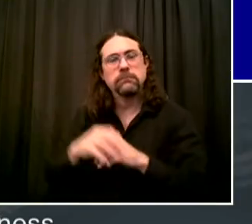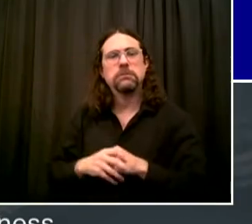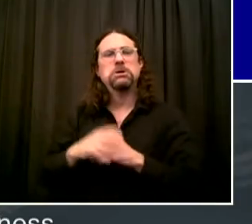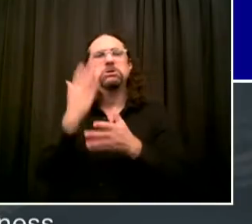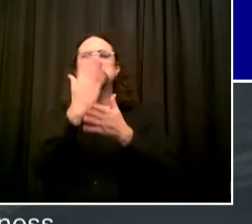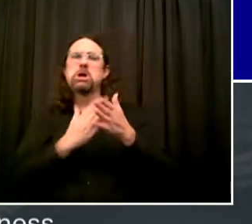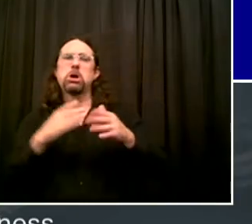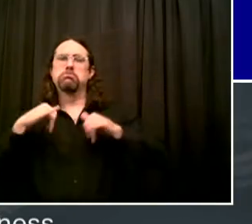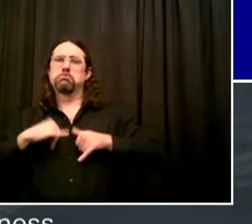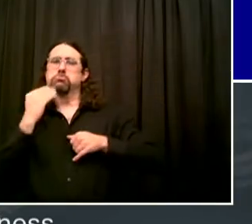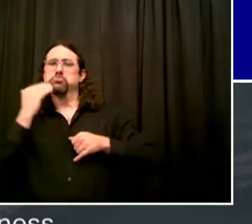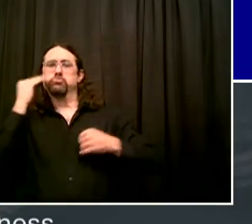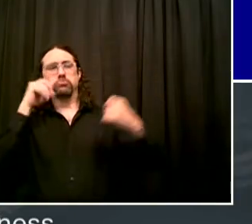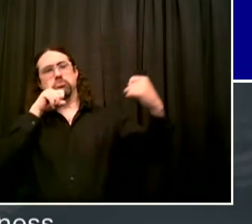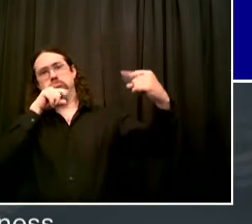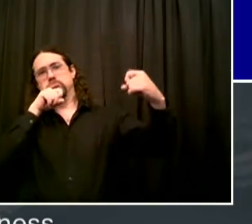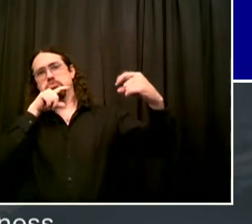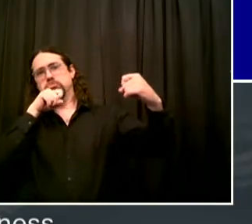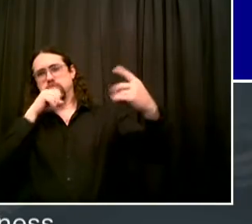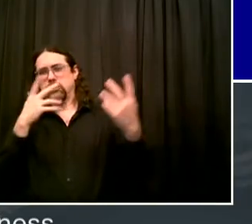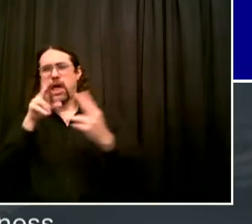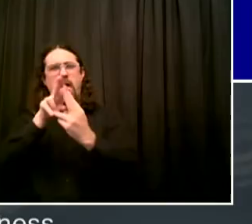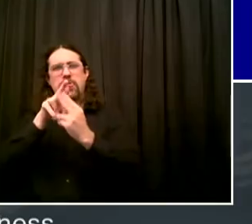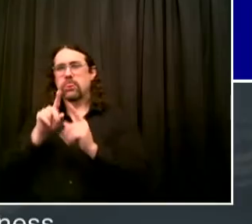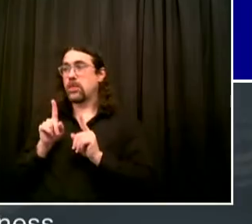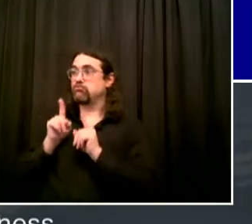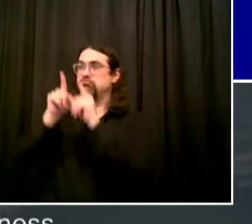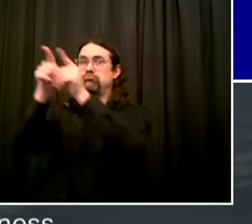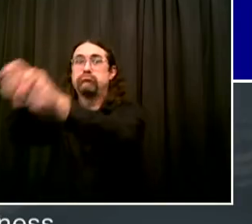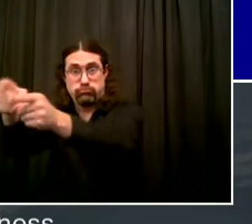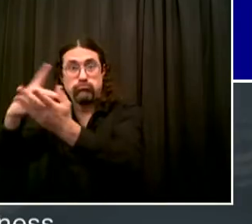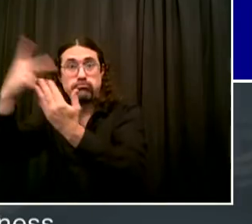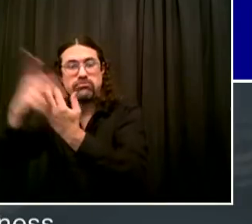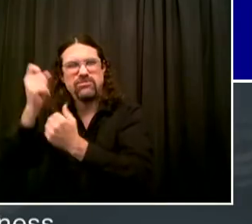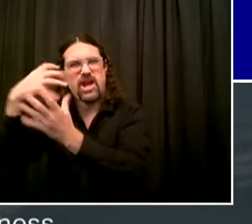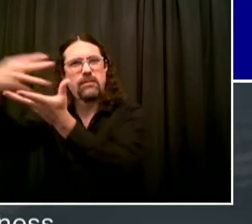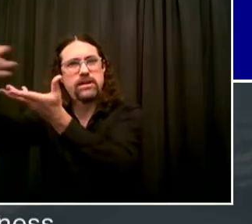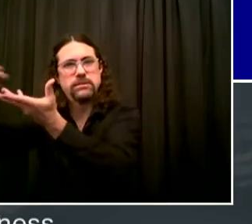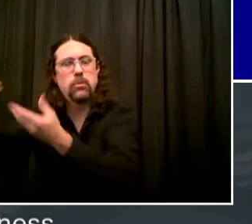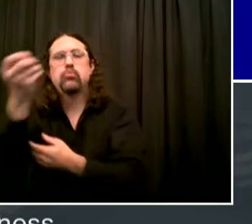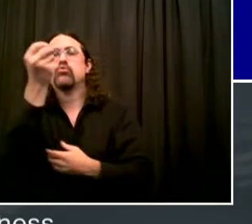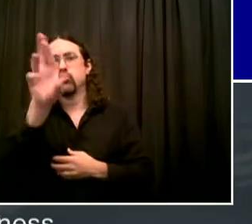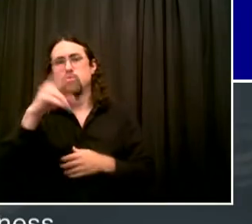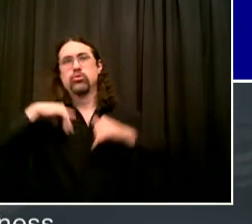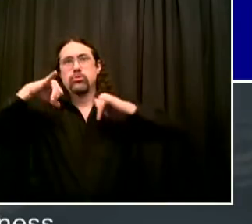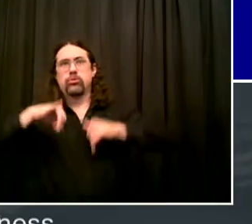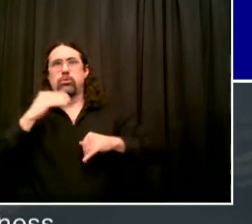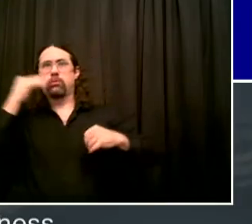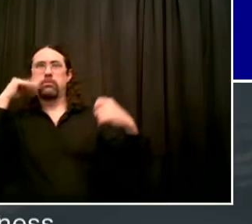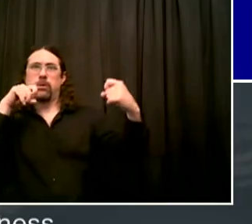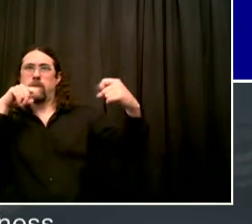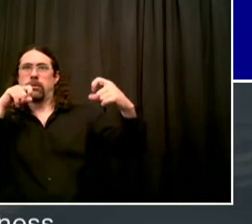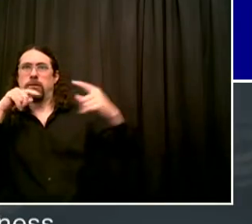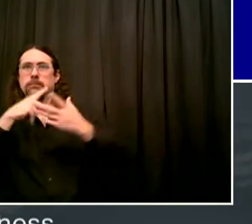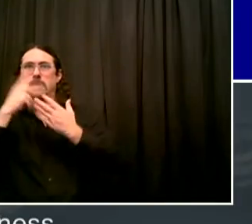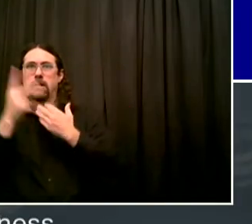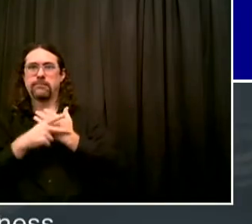IT WILL BE ENRICHING FOR KIDS AND IN THE SUMMEBRR IGED PRORAGM WHICH TAKES WHAT WE